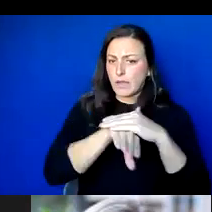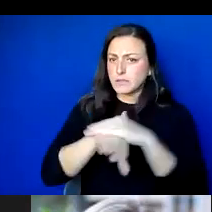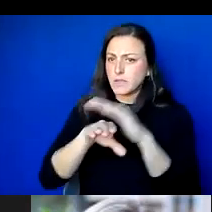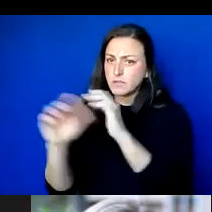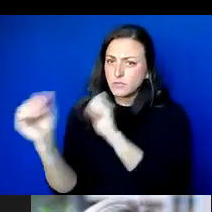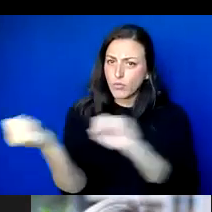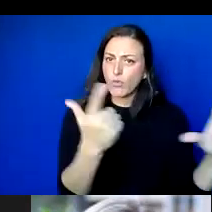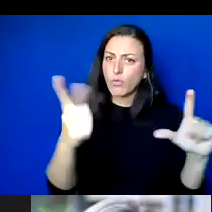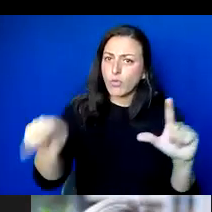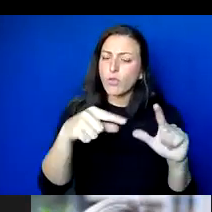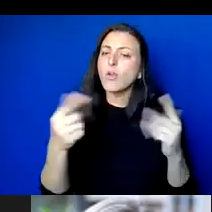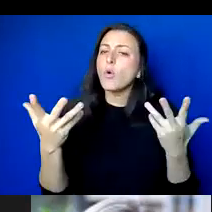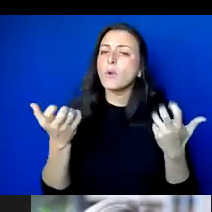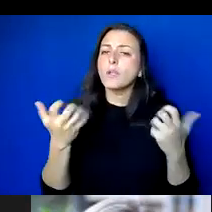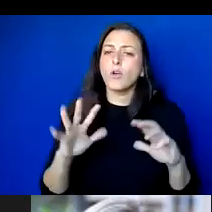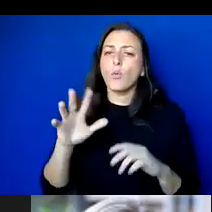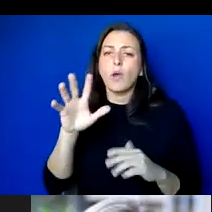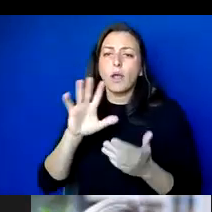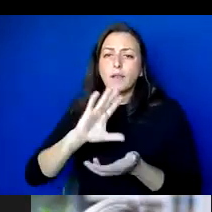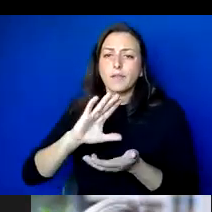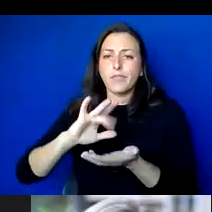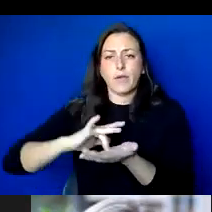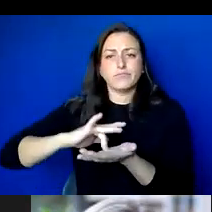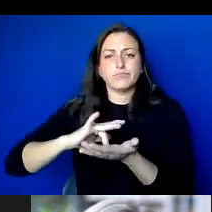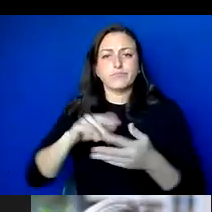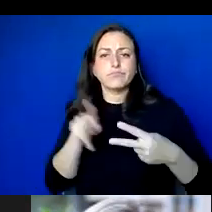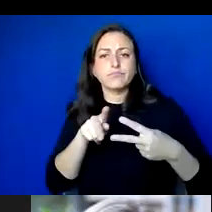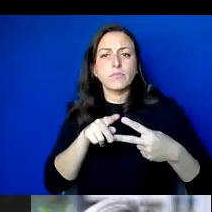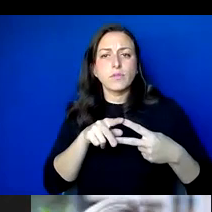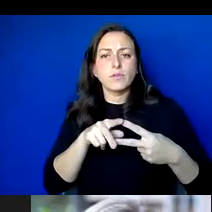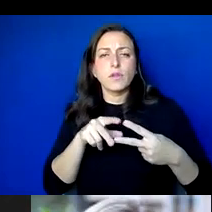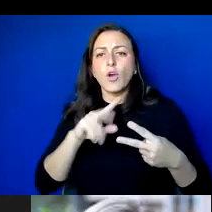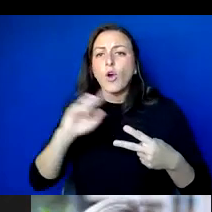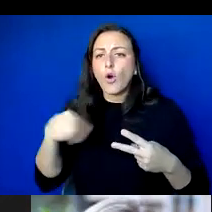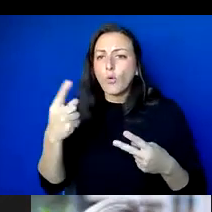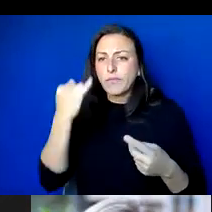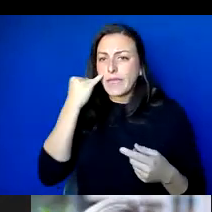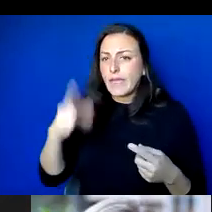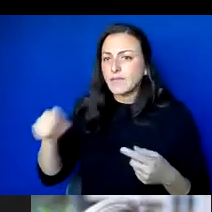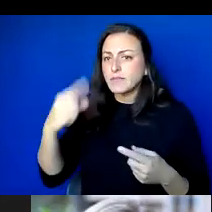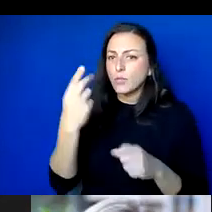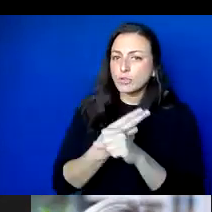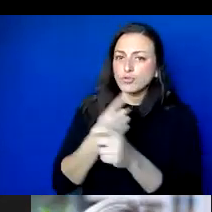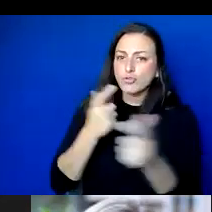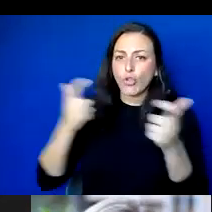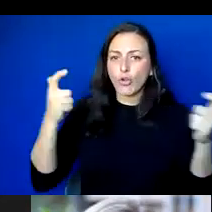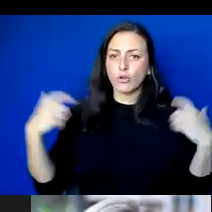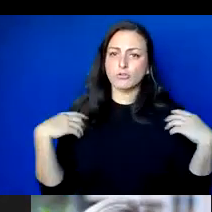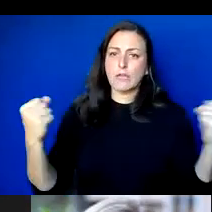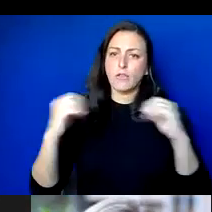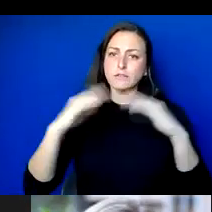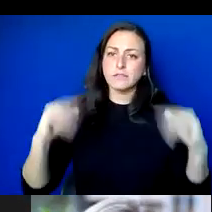the doses to only go to people who historically use one of the large health systems like SCL,